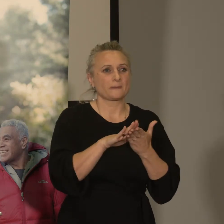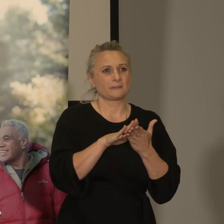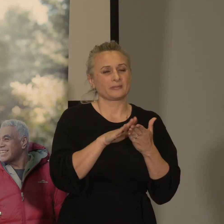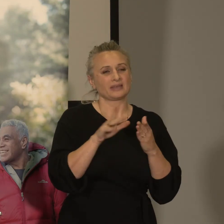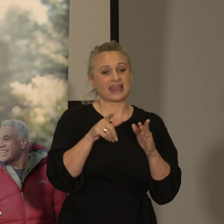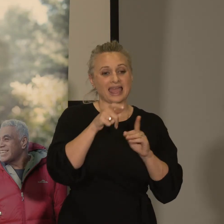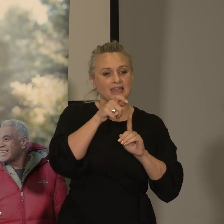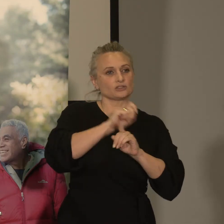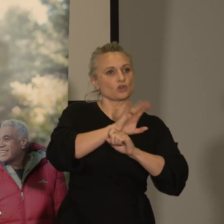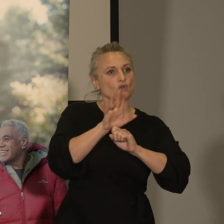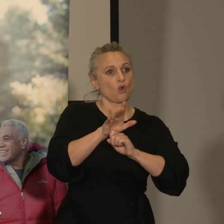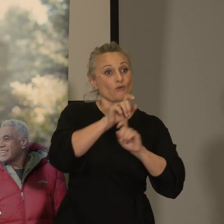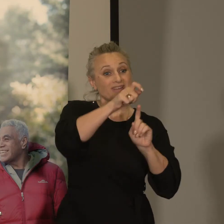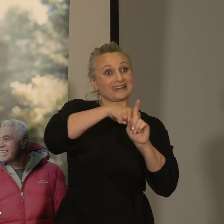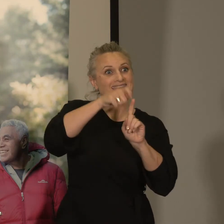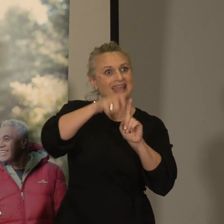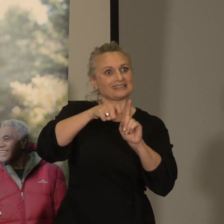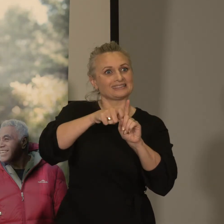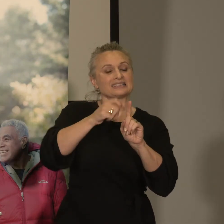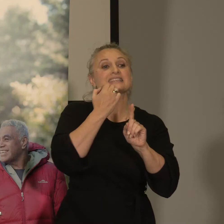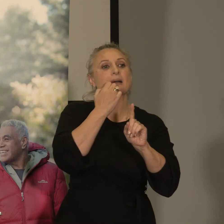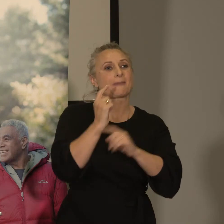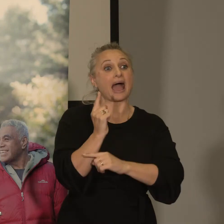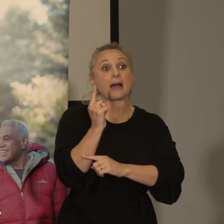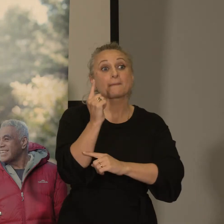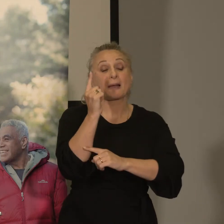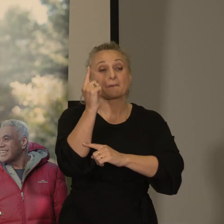having an impact, echoing a wider trend as COVID-19 cases have slowly begun to rise